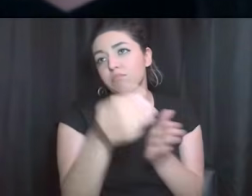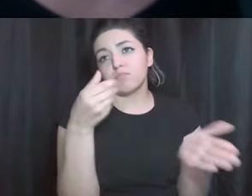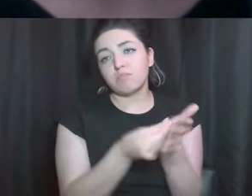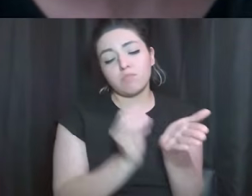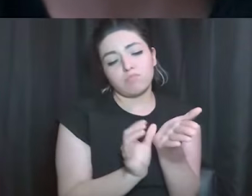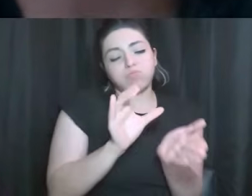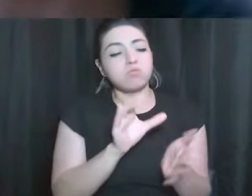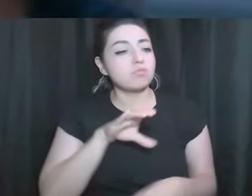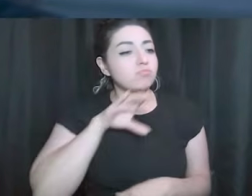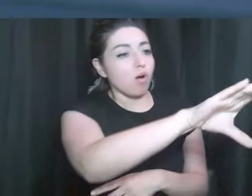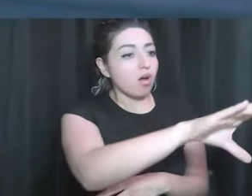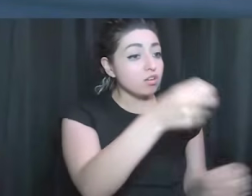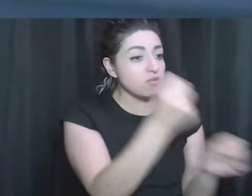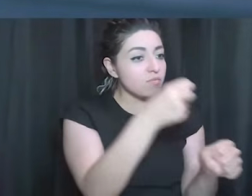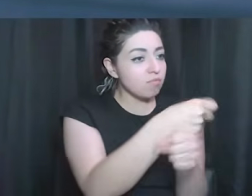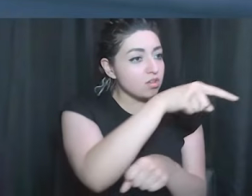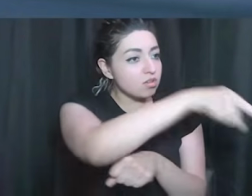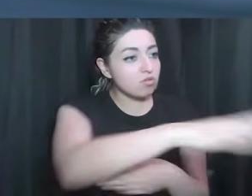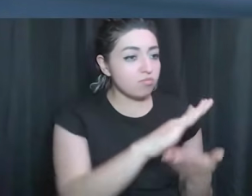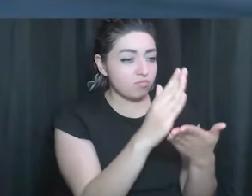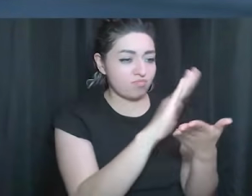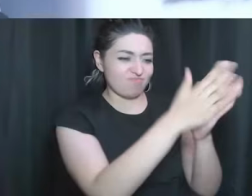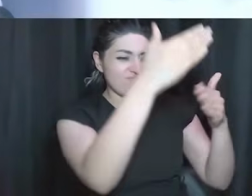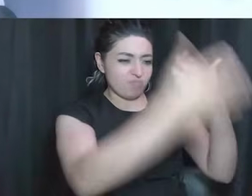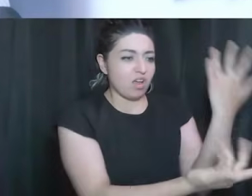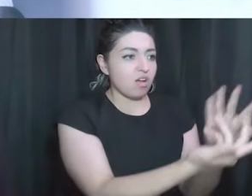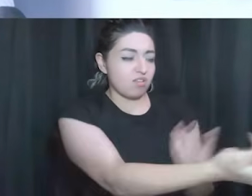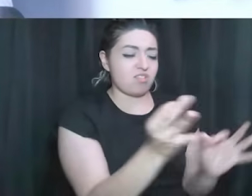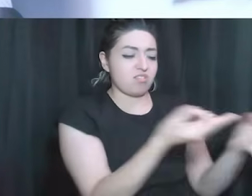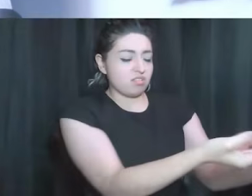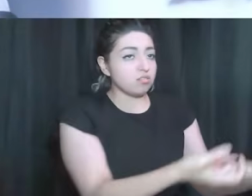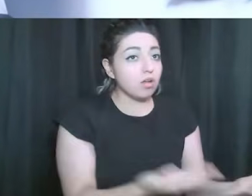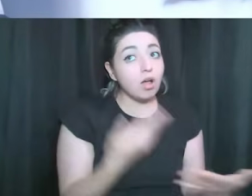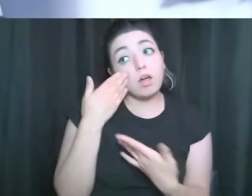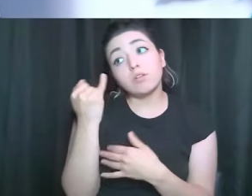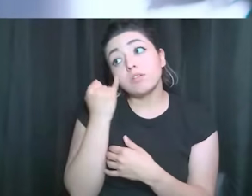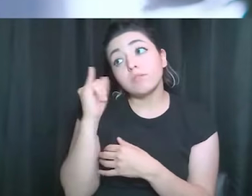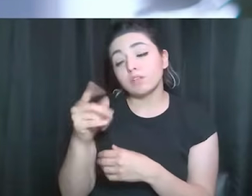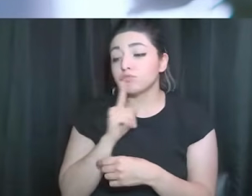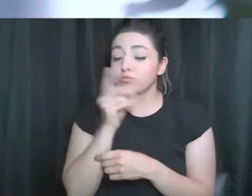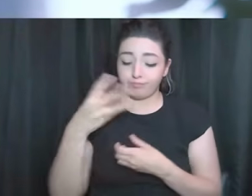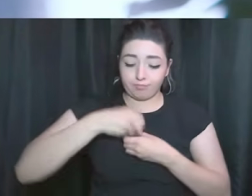I can't believe they spent half a million dollars programming you to be such an asshole. I'm not certain whether that's part of my programming,